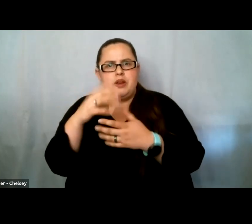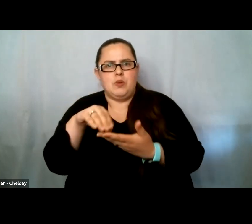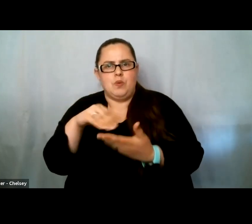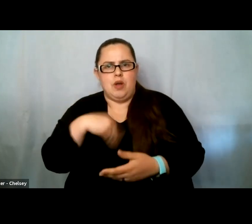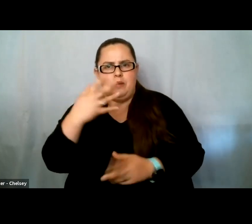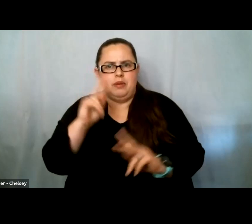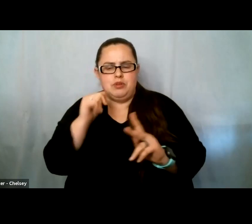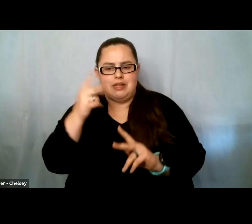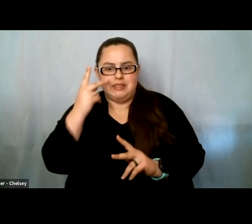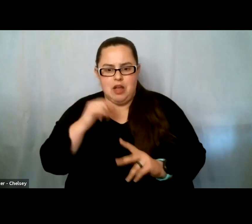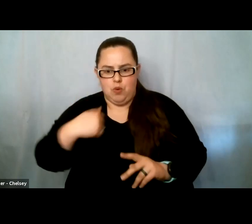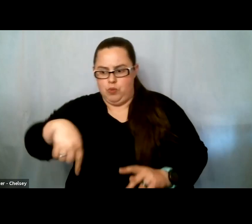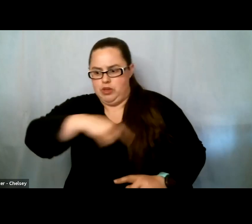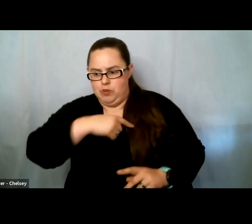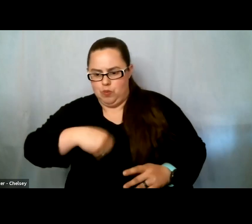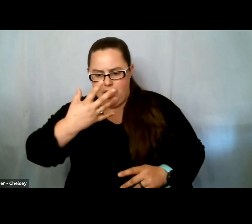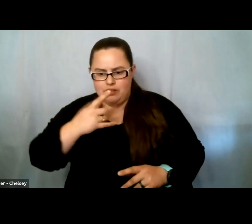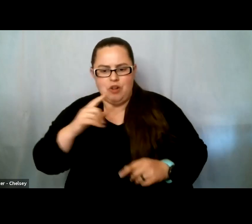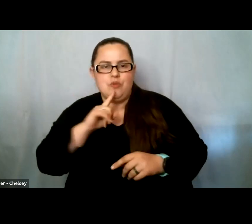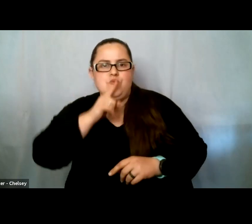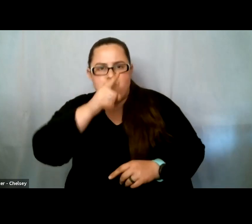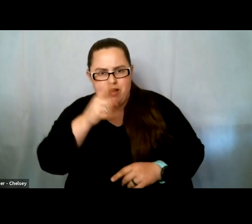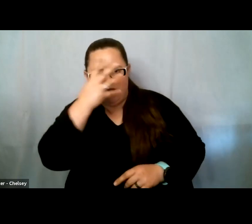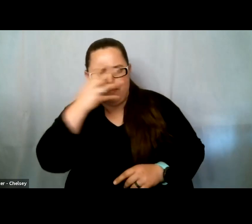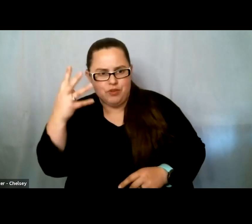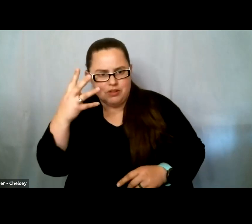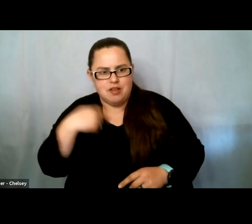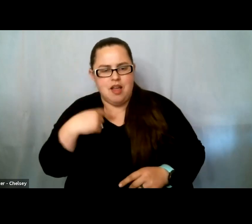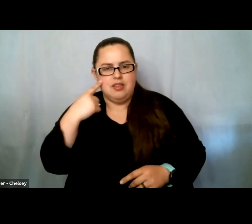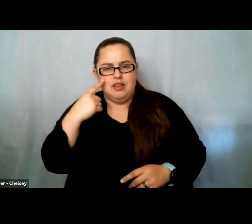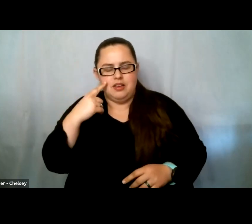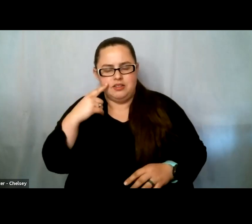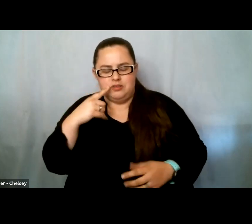t see how we who are white are the real immig ants here, I find it horrifying, that we ar